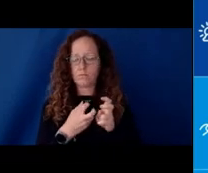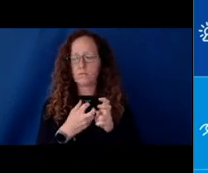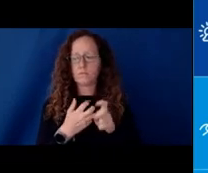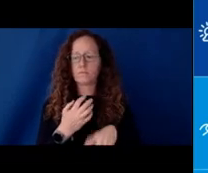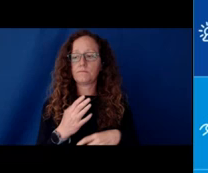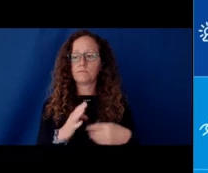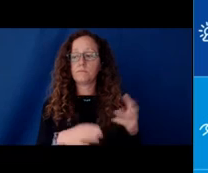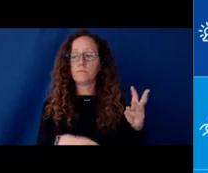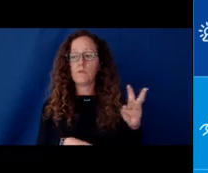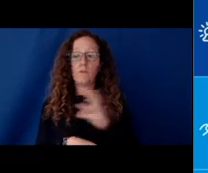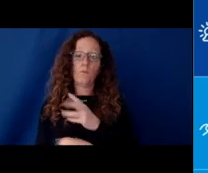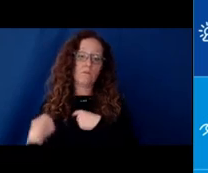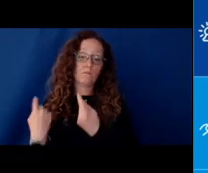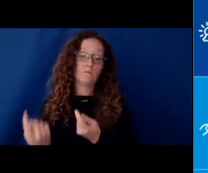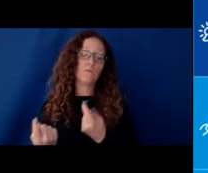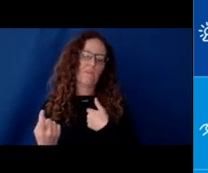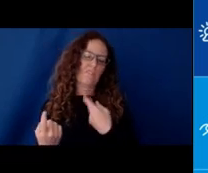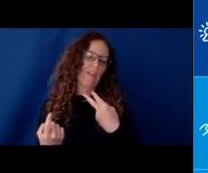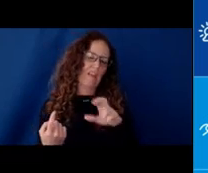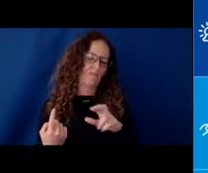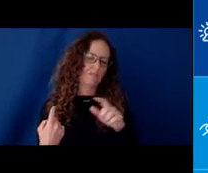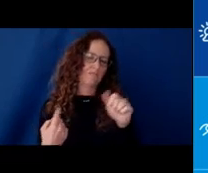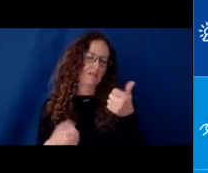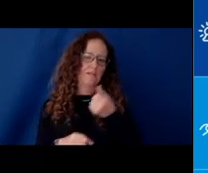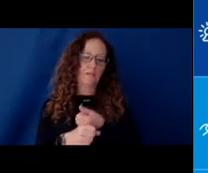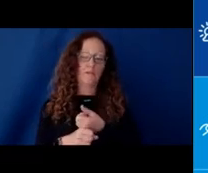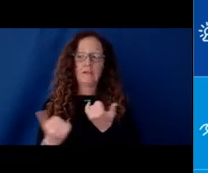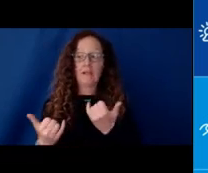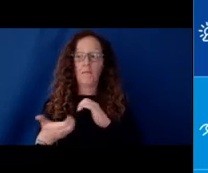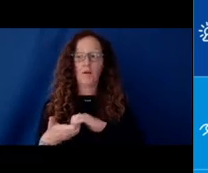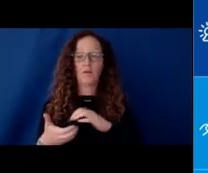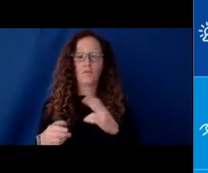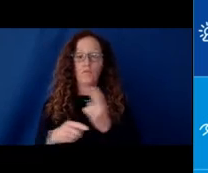almost 10 years, partners are using it more and more. Some states like California are